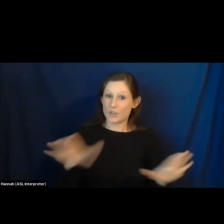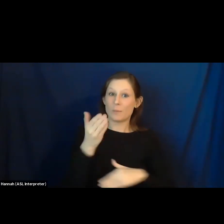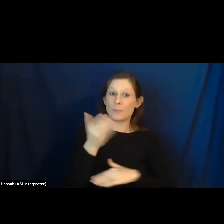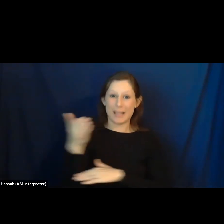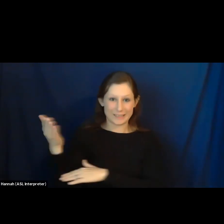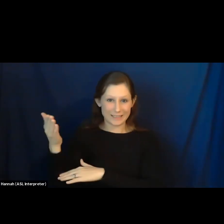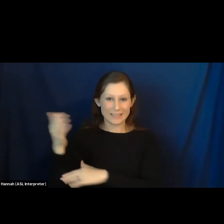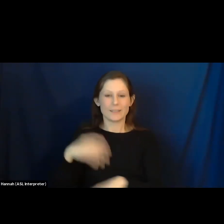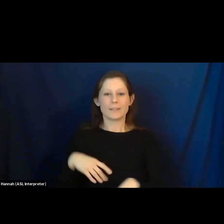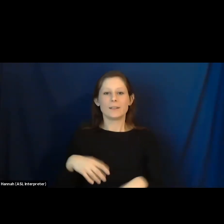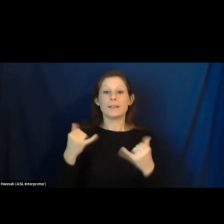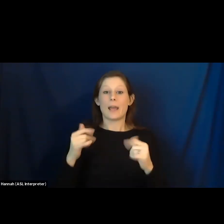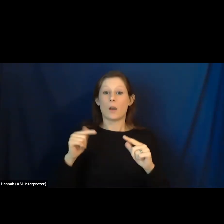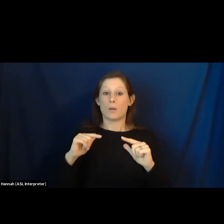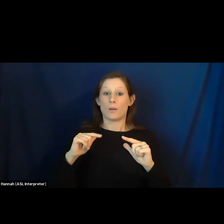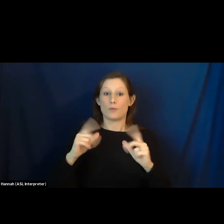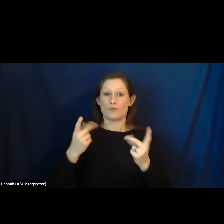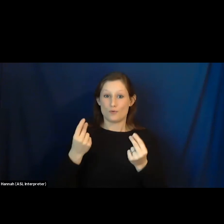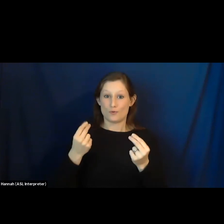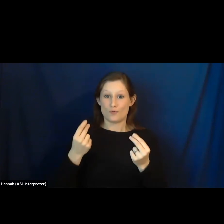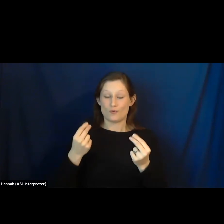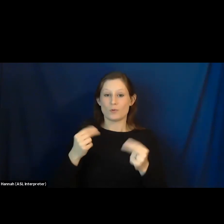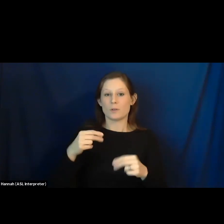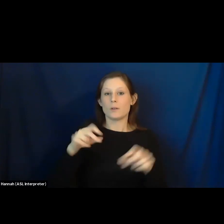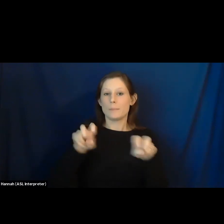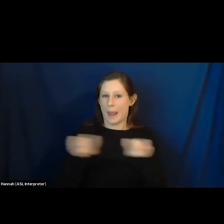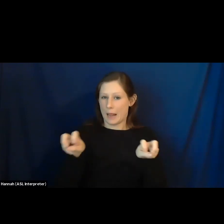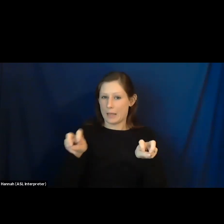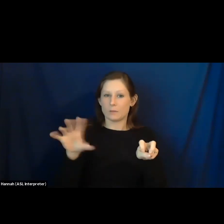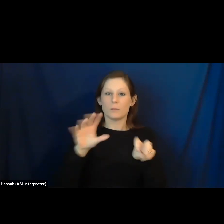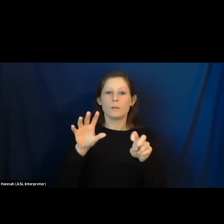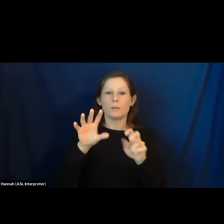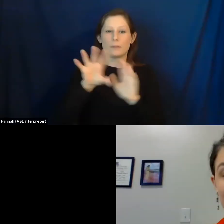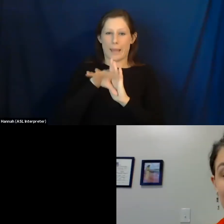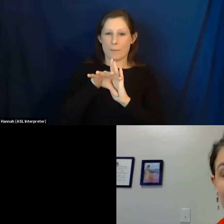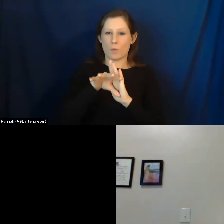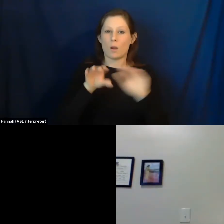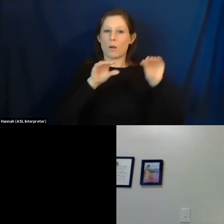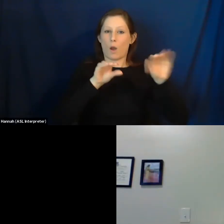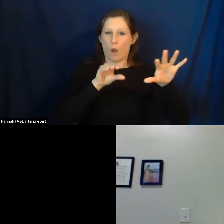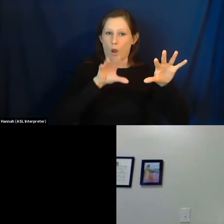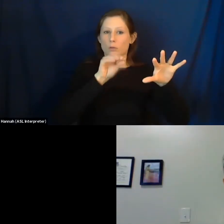to do is if the panelists if you want to turn your cameras back on, feel free we want to